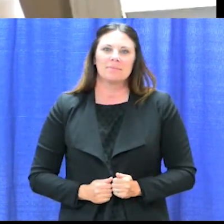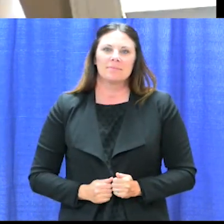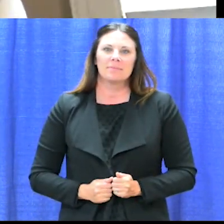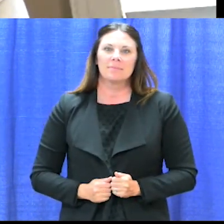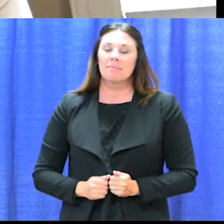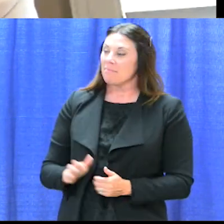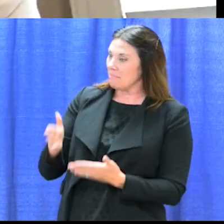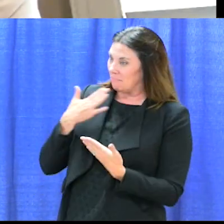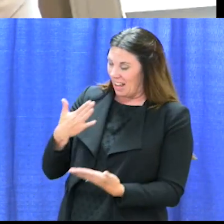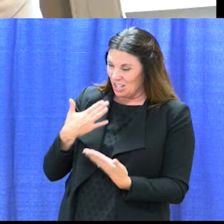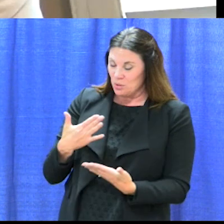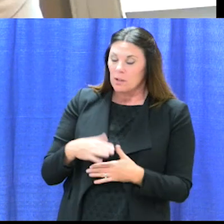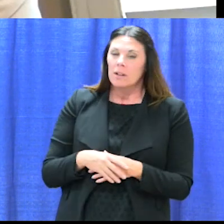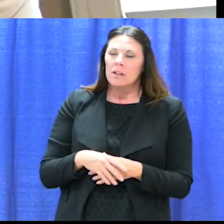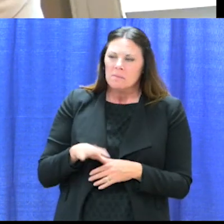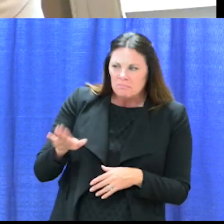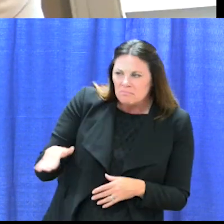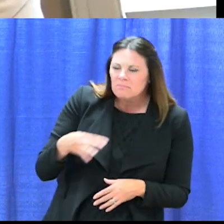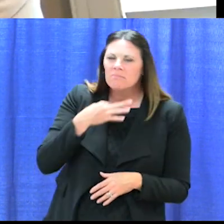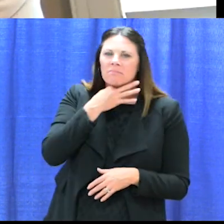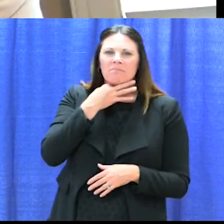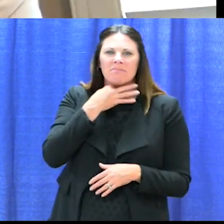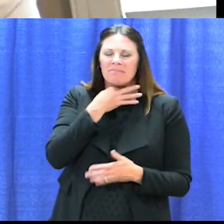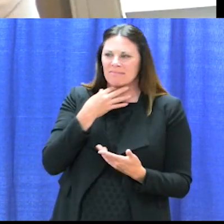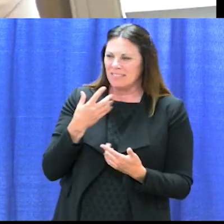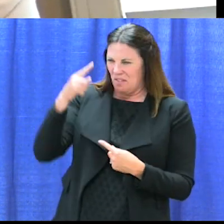I just like to know what the purpose of the Social Security number is.